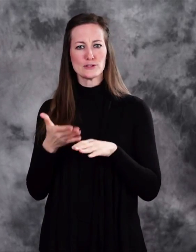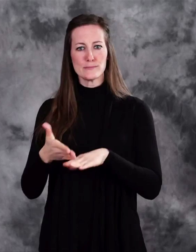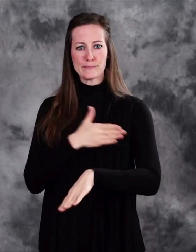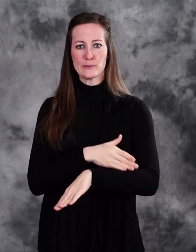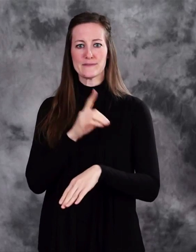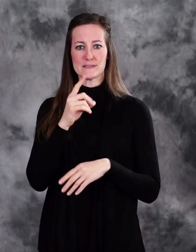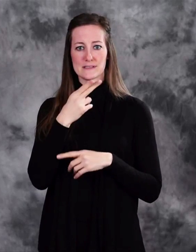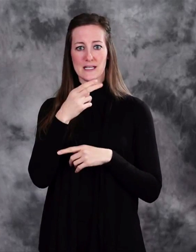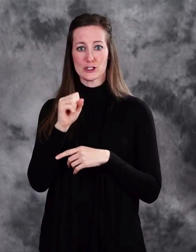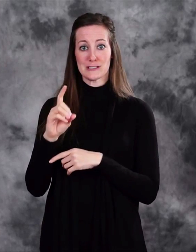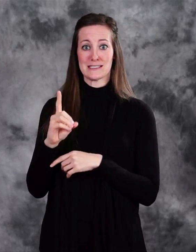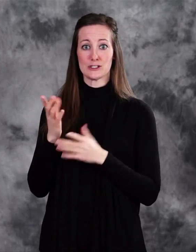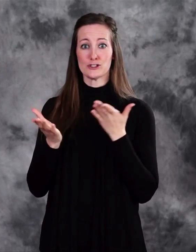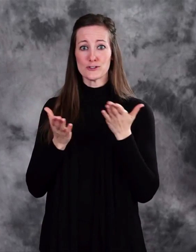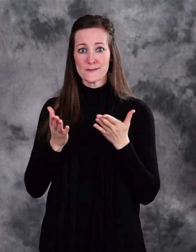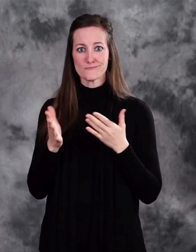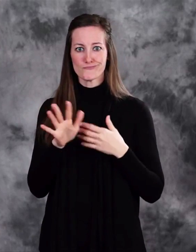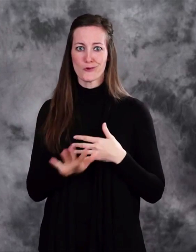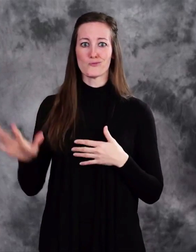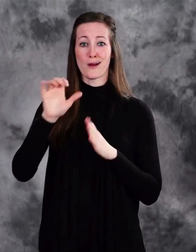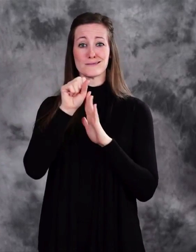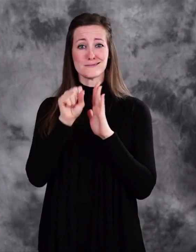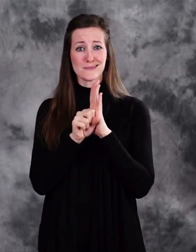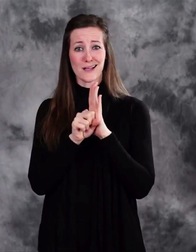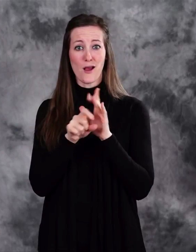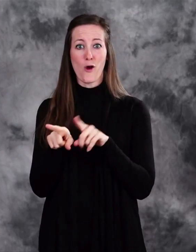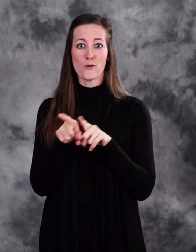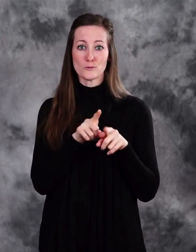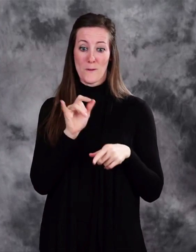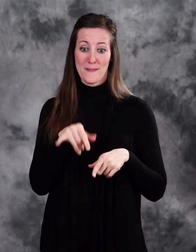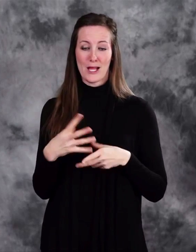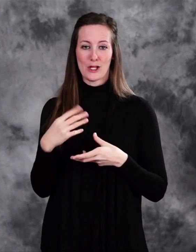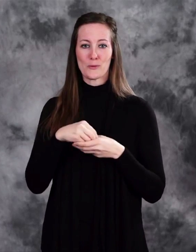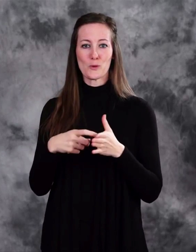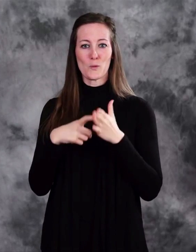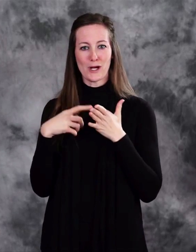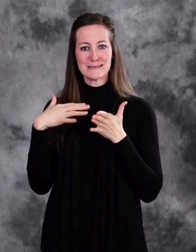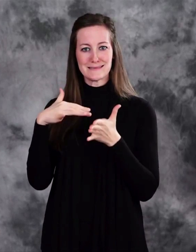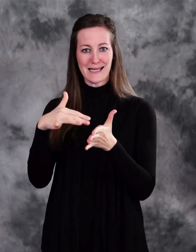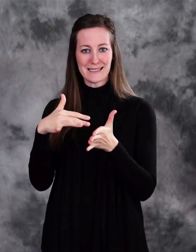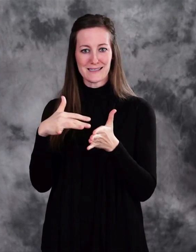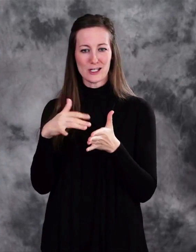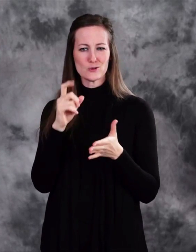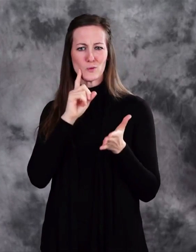to improve DHHSD services across the state. It also requires a study